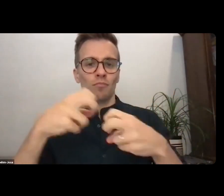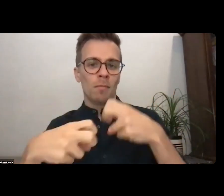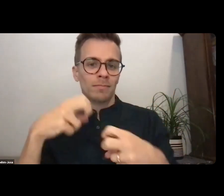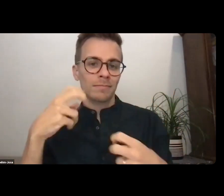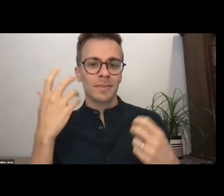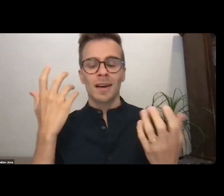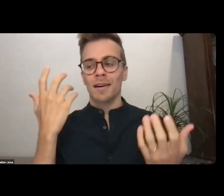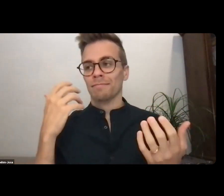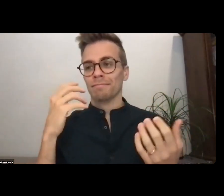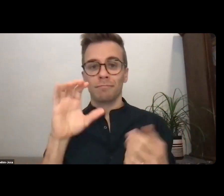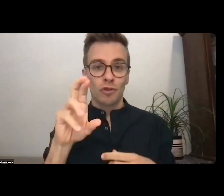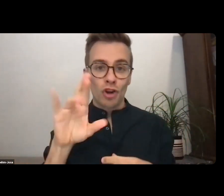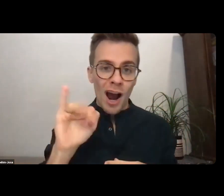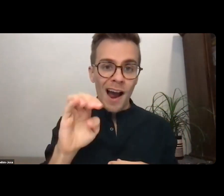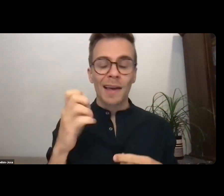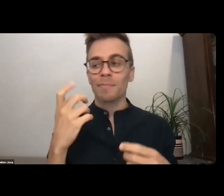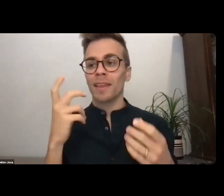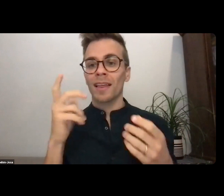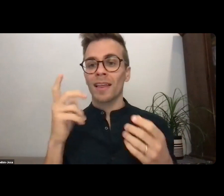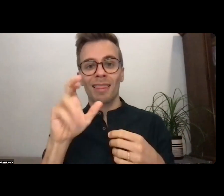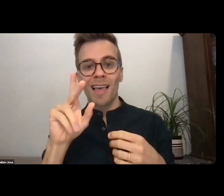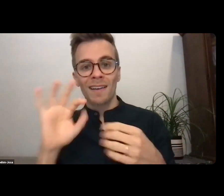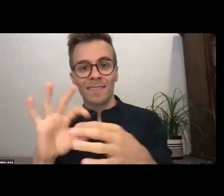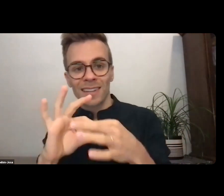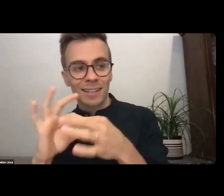can lead to the common city problems that we see all over the place: So, we can see